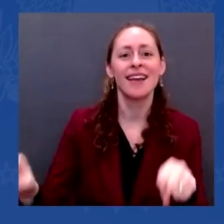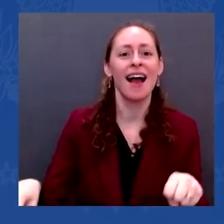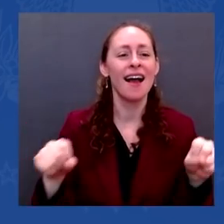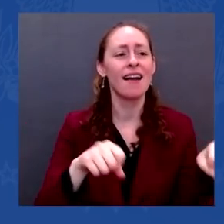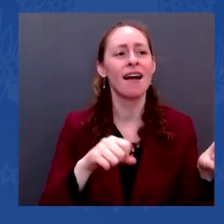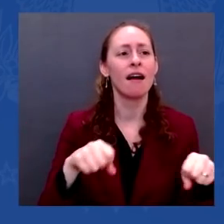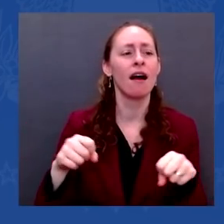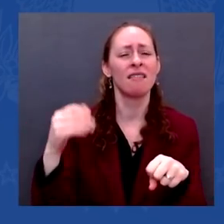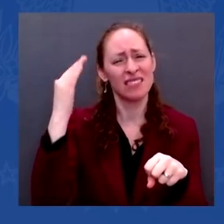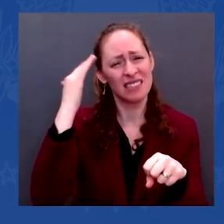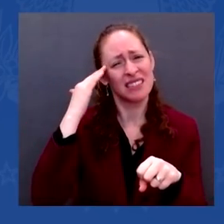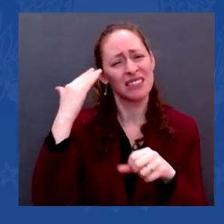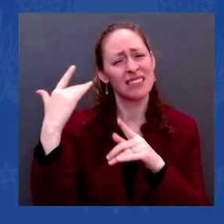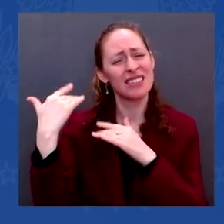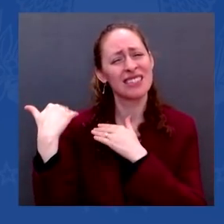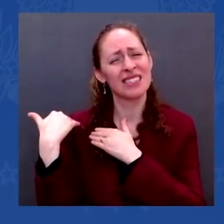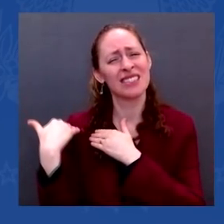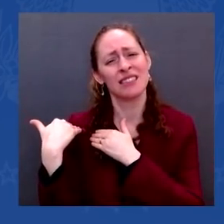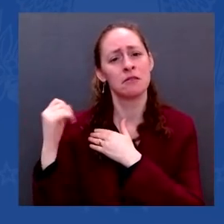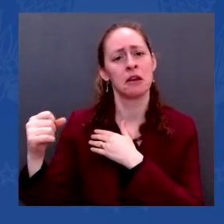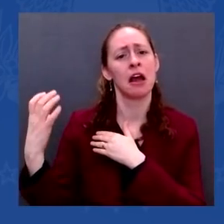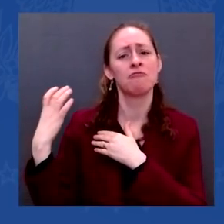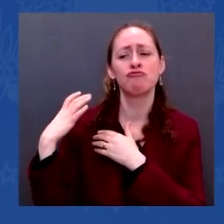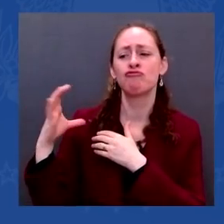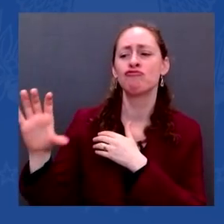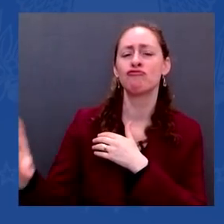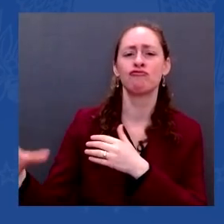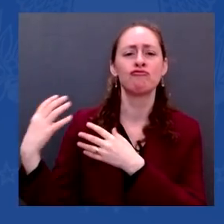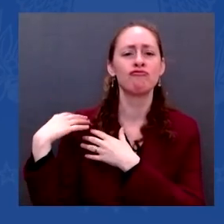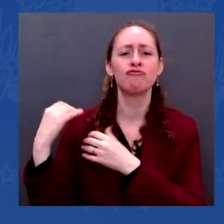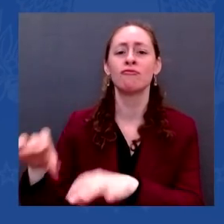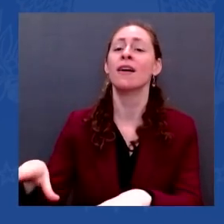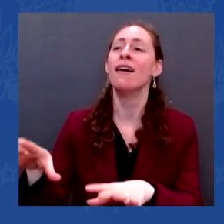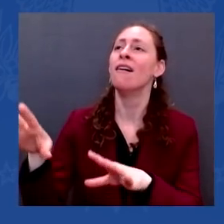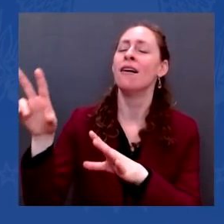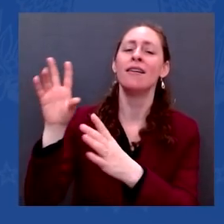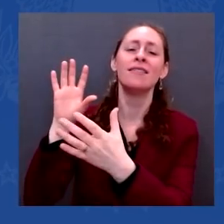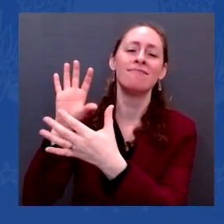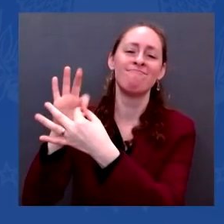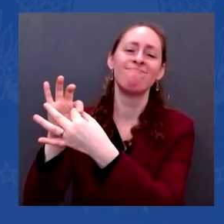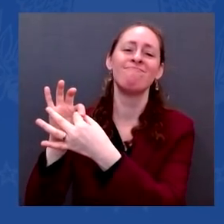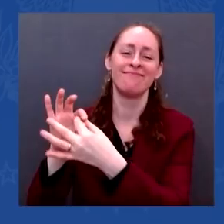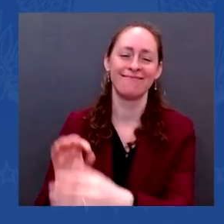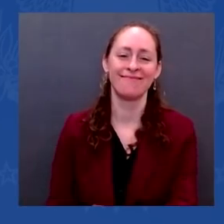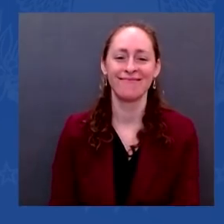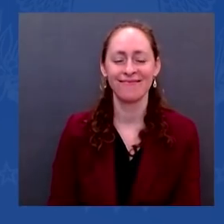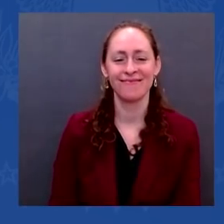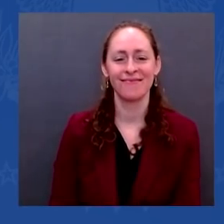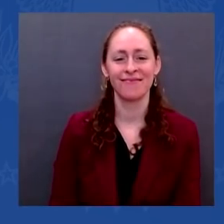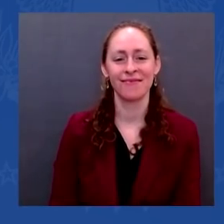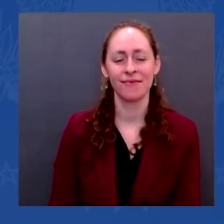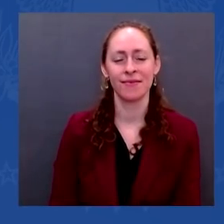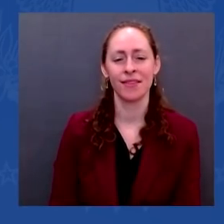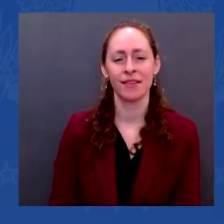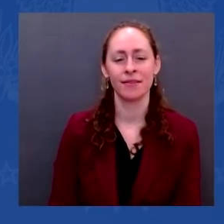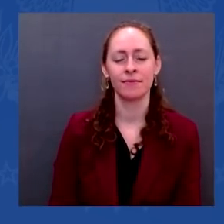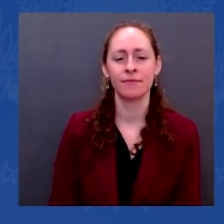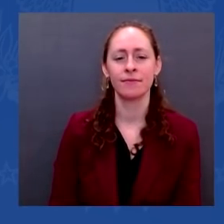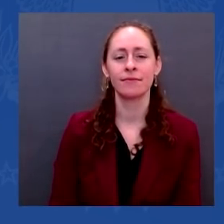I grew up attending 23rd Avenue Church of God in Oakland, California. And one of the important places there